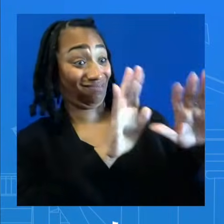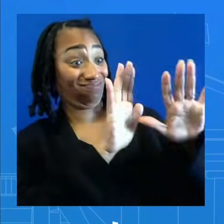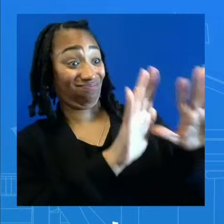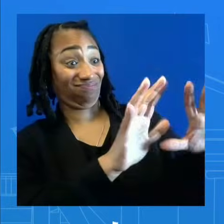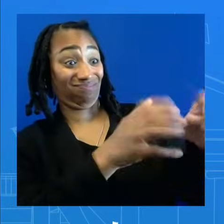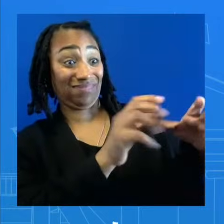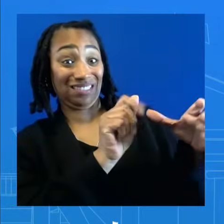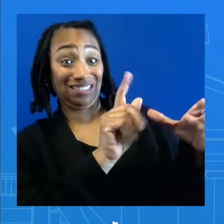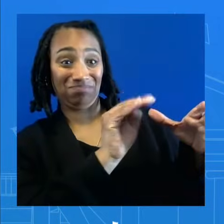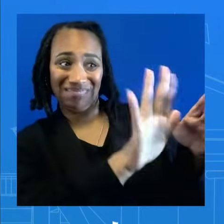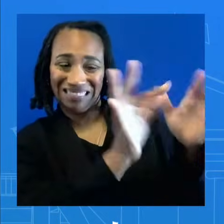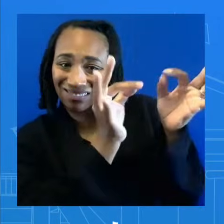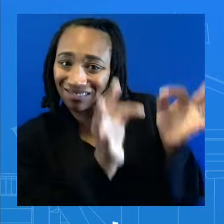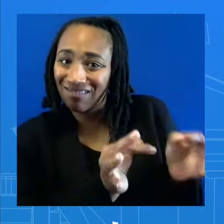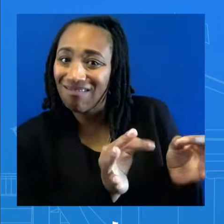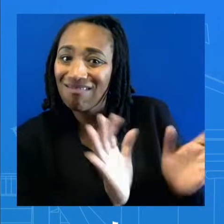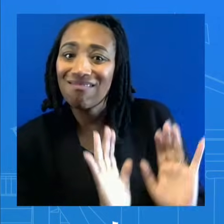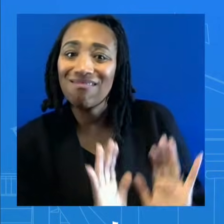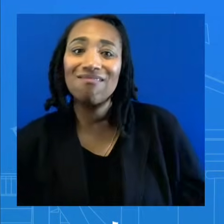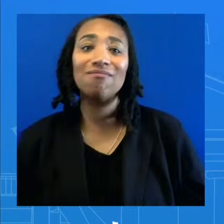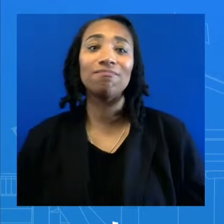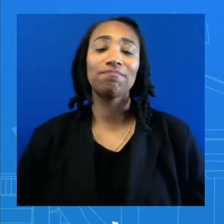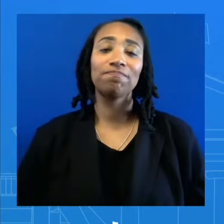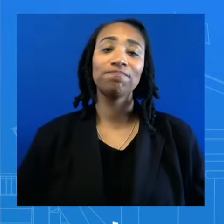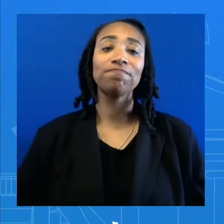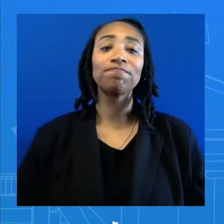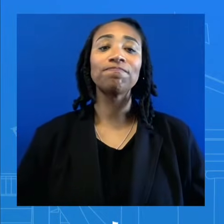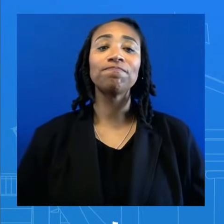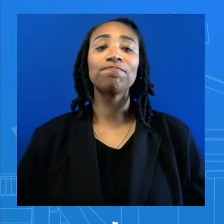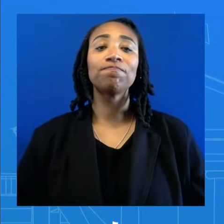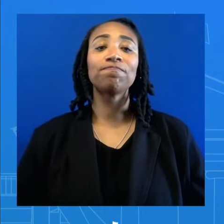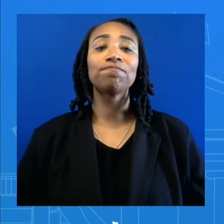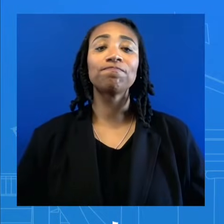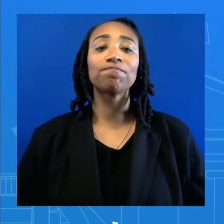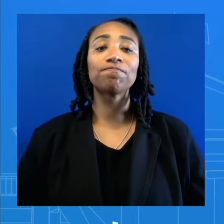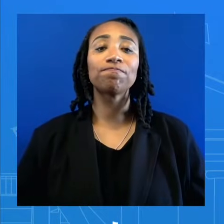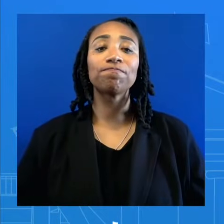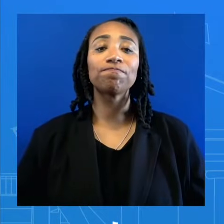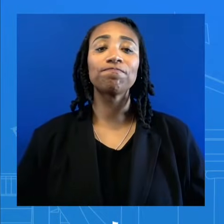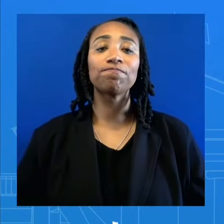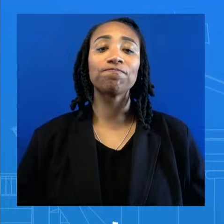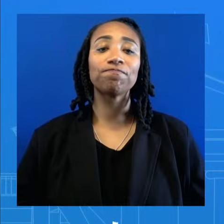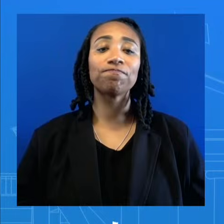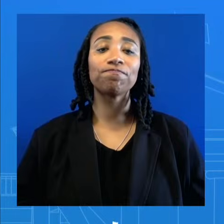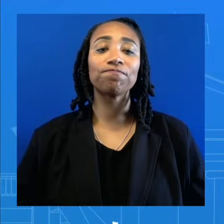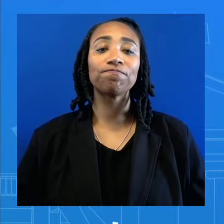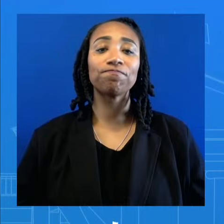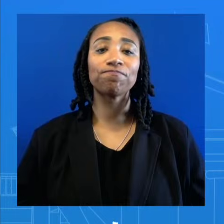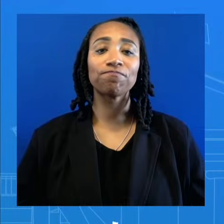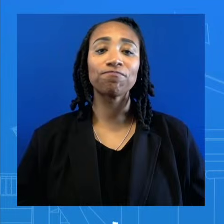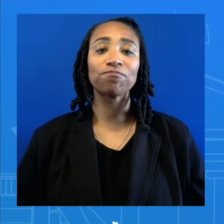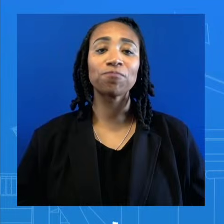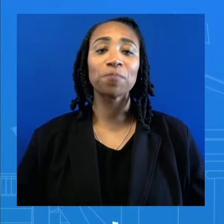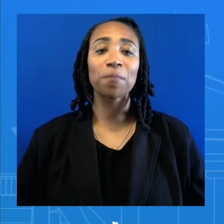It is, without doubt, the single most consequential bilateral relation that the United States has in the world,